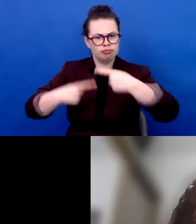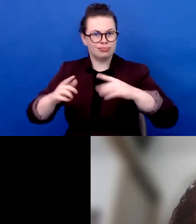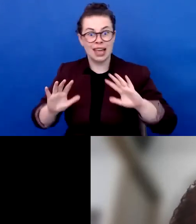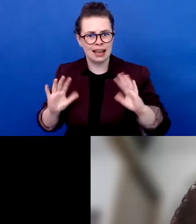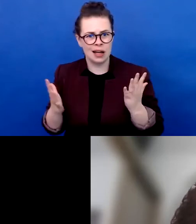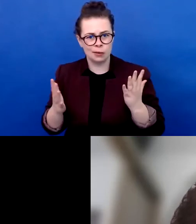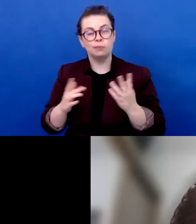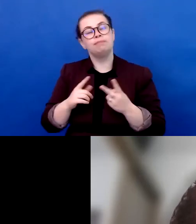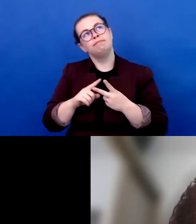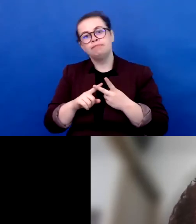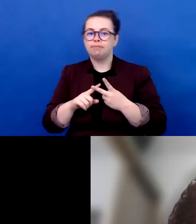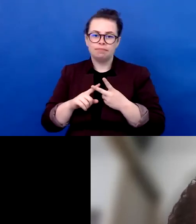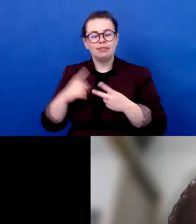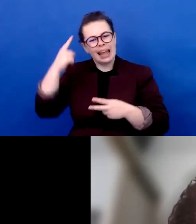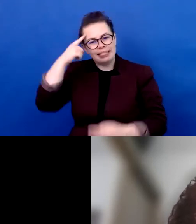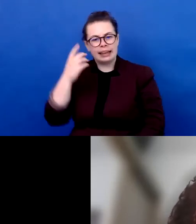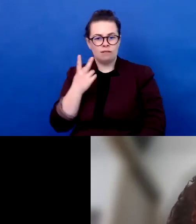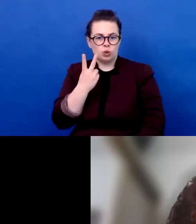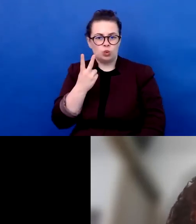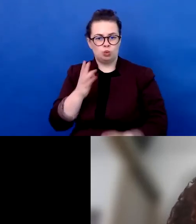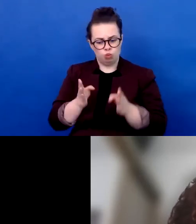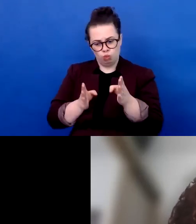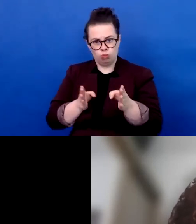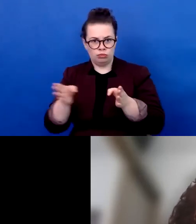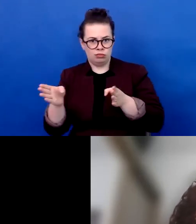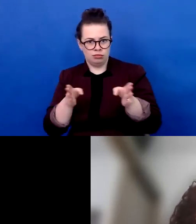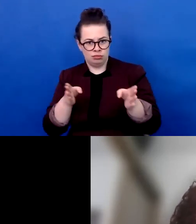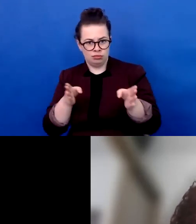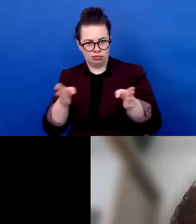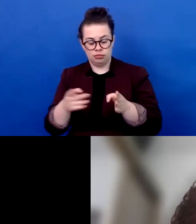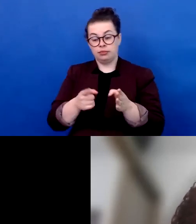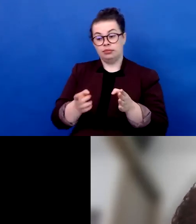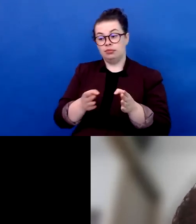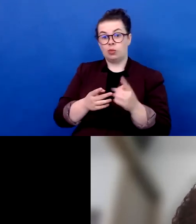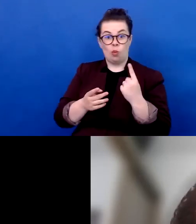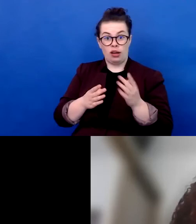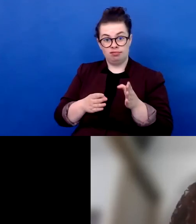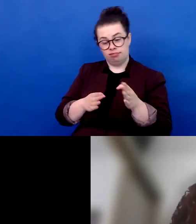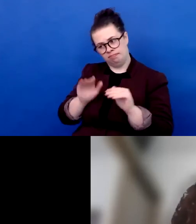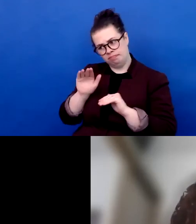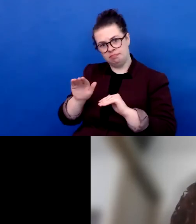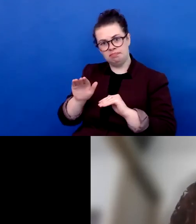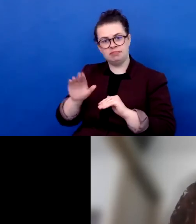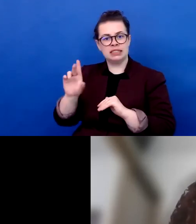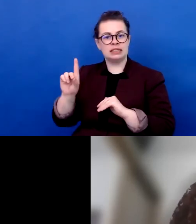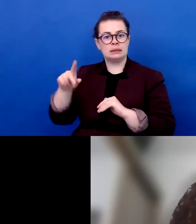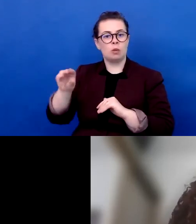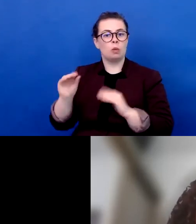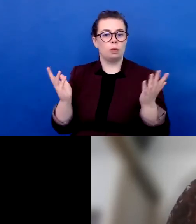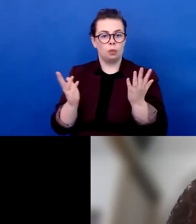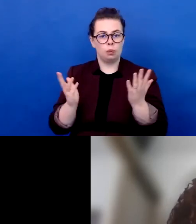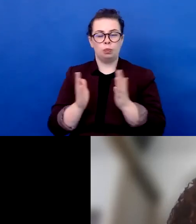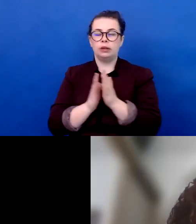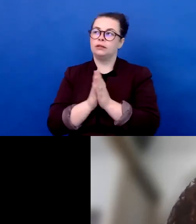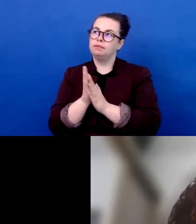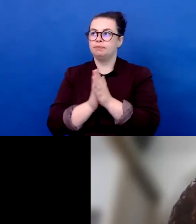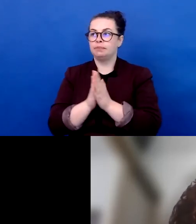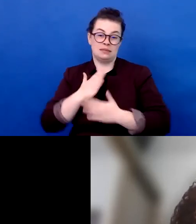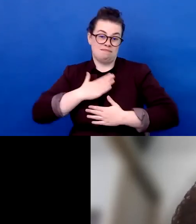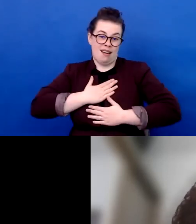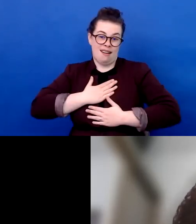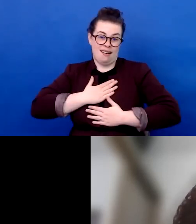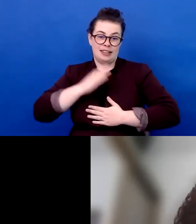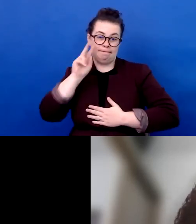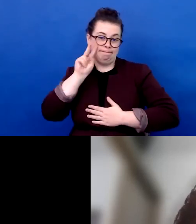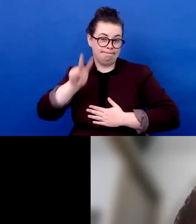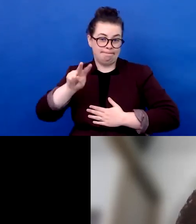can have two ways one of them is using for example talking from my perspective representing a network